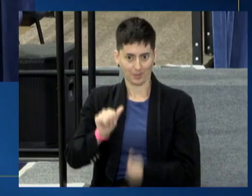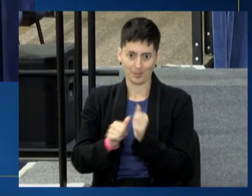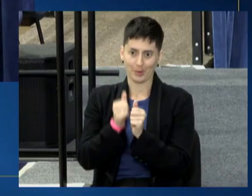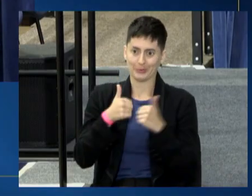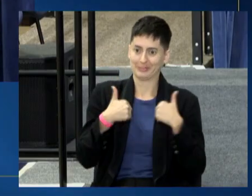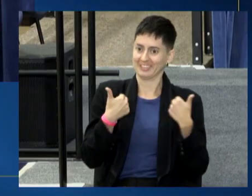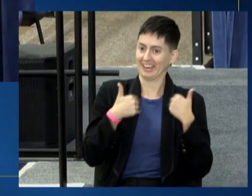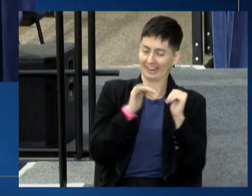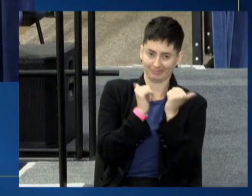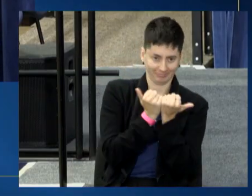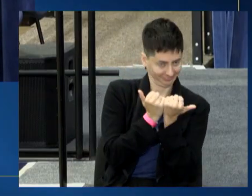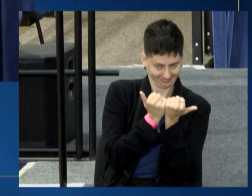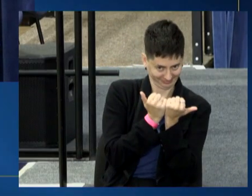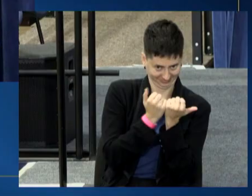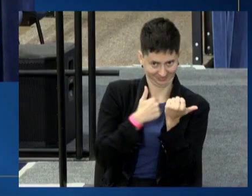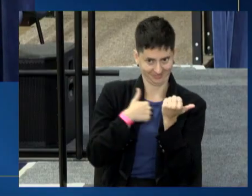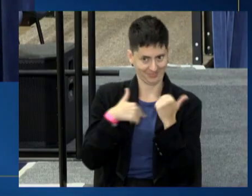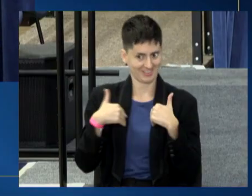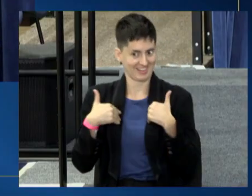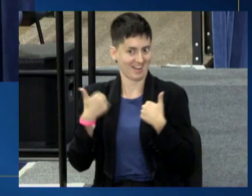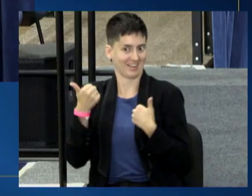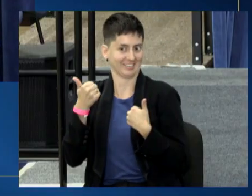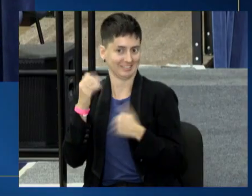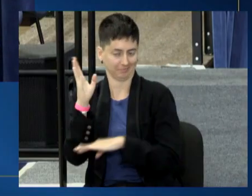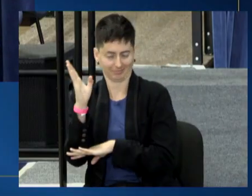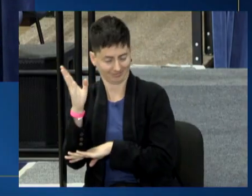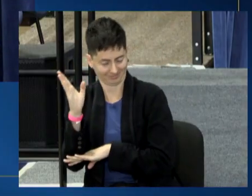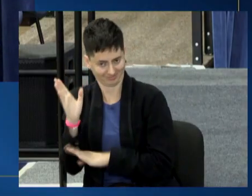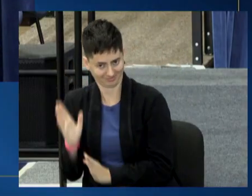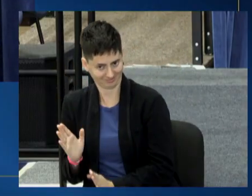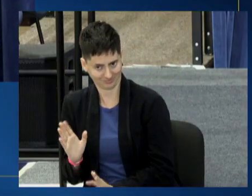But the Oncology Center of Excellence is actually pretty young as you'll hear about. So, good